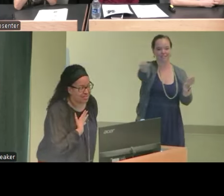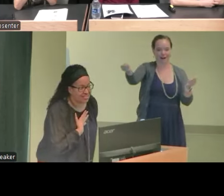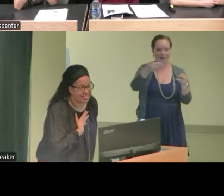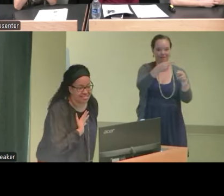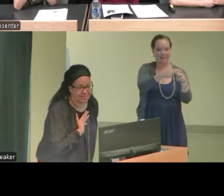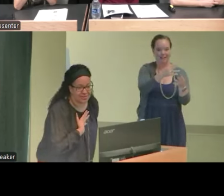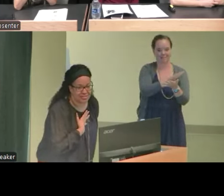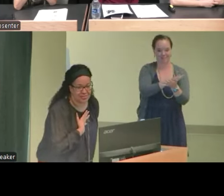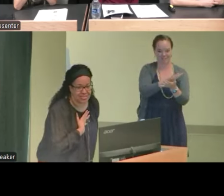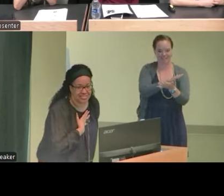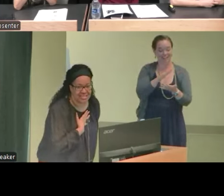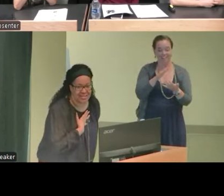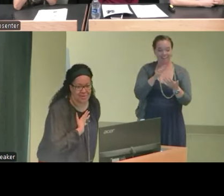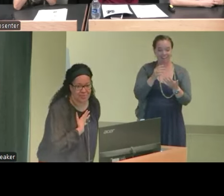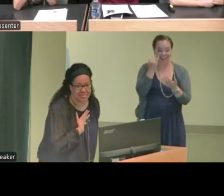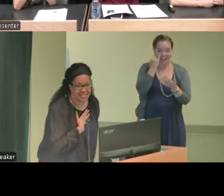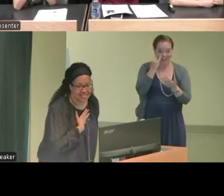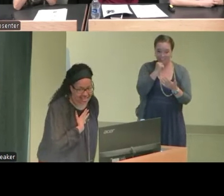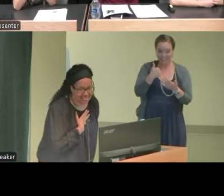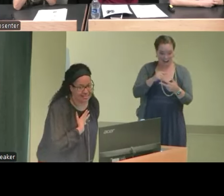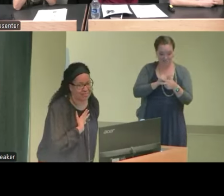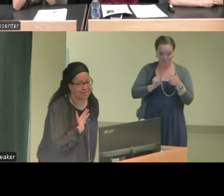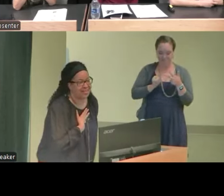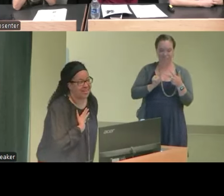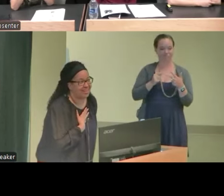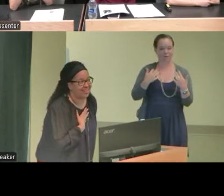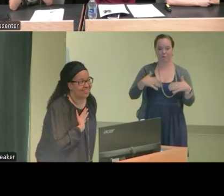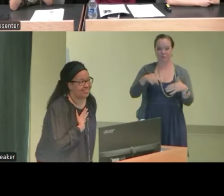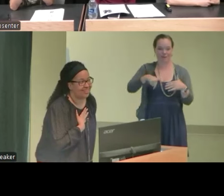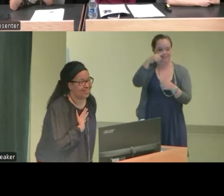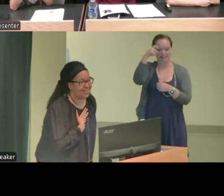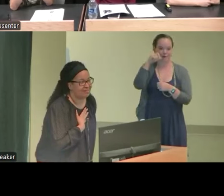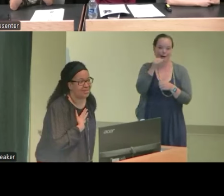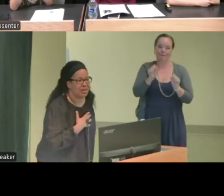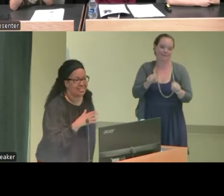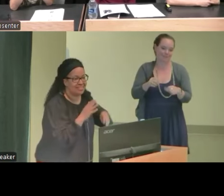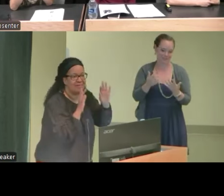the team so I just wanted to take a moment to thank them and and um go ahead give them